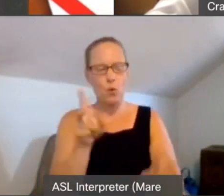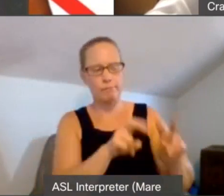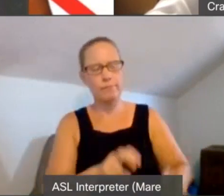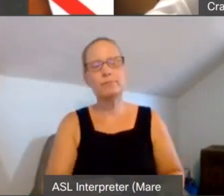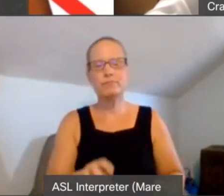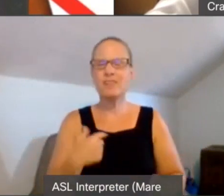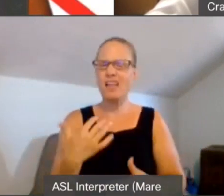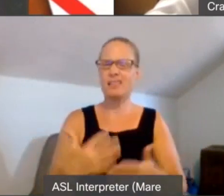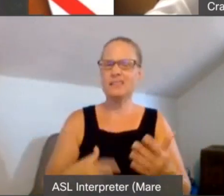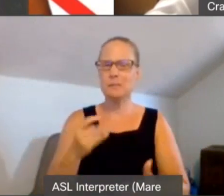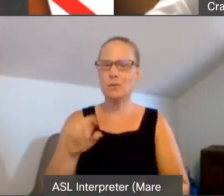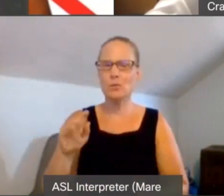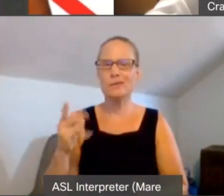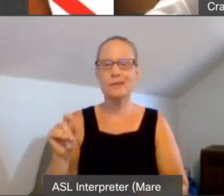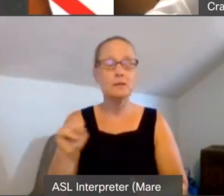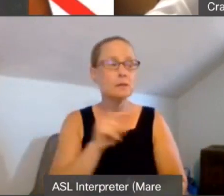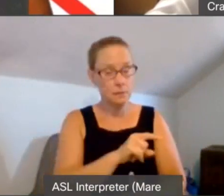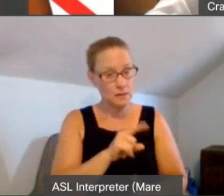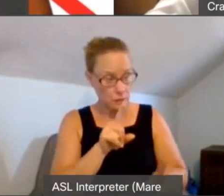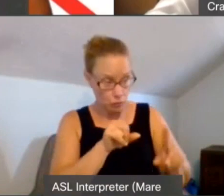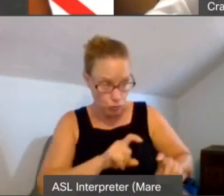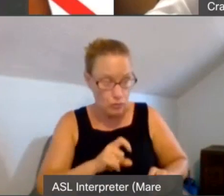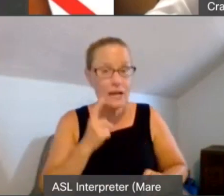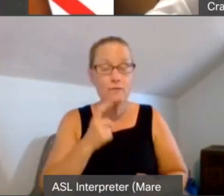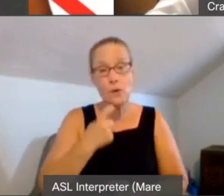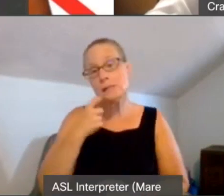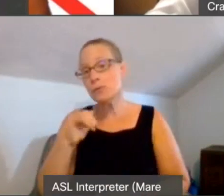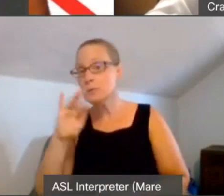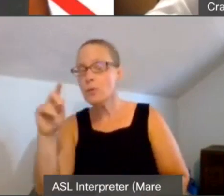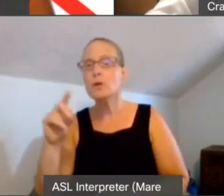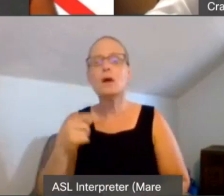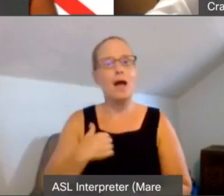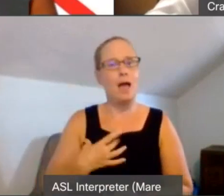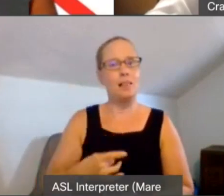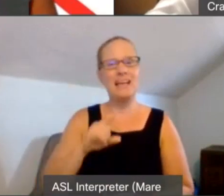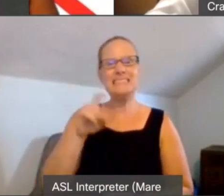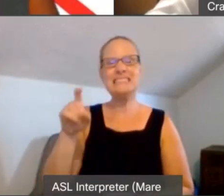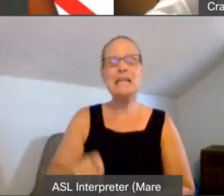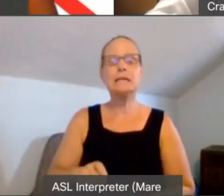that screen for opioid use disorder, I'm particularly fond of one called the Texas Christian University instrument.